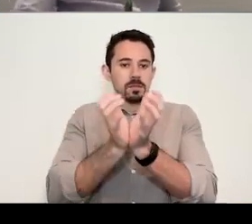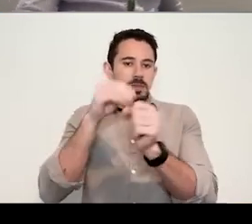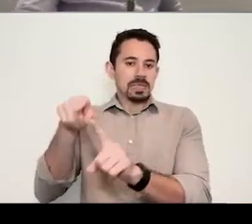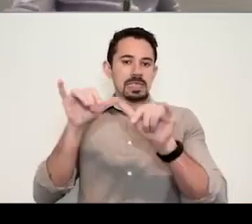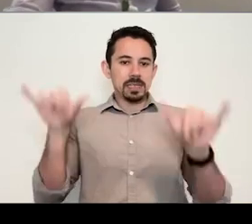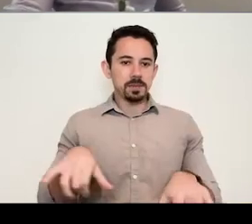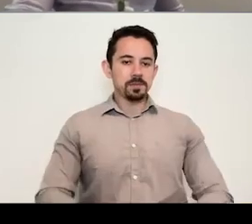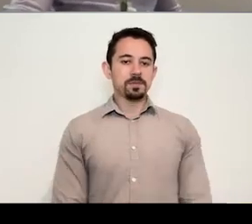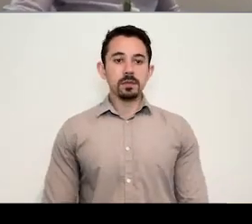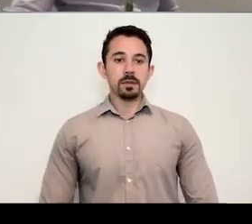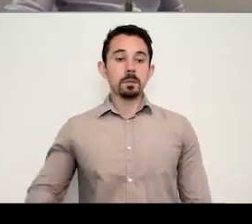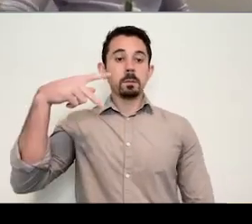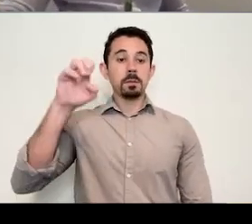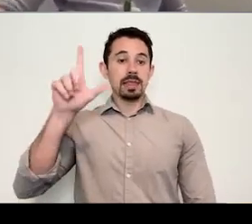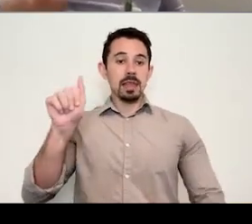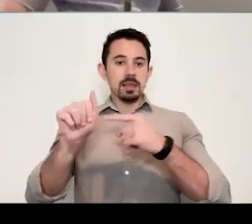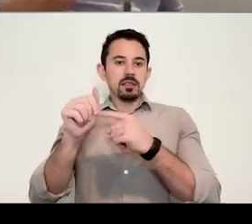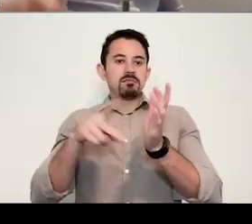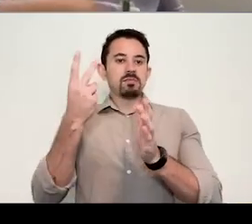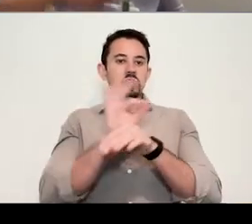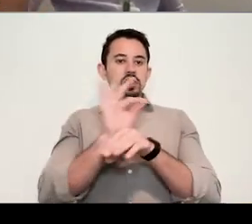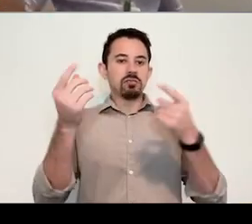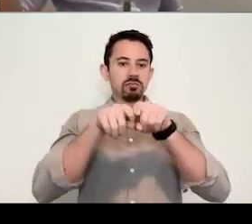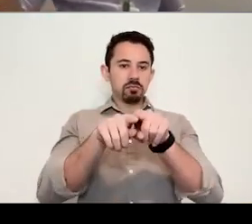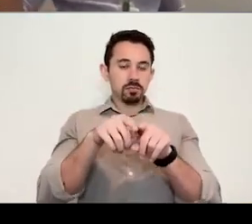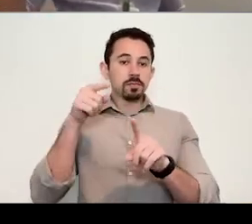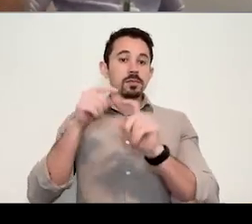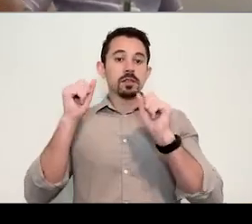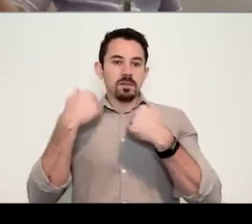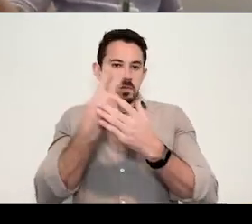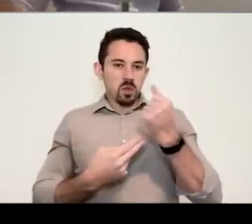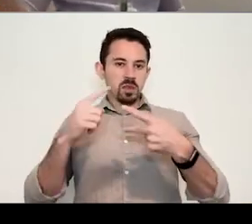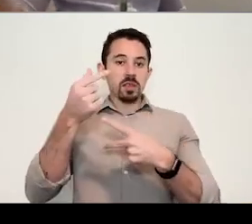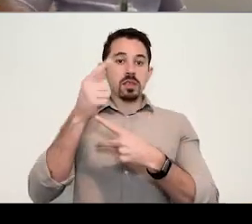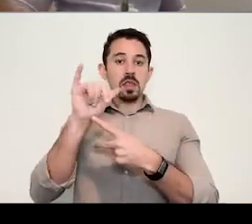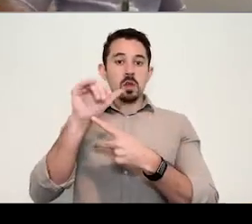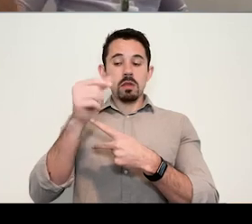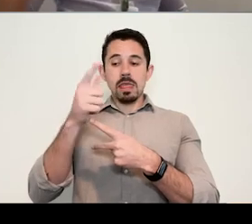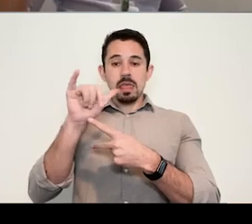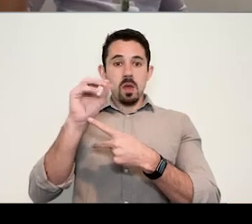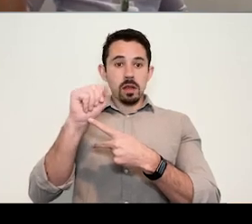modify the Pel polysaccharide but to really get to what these modifications are doing,